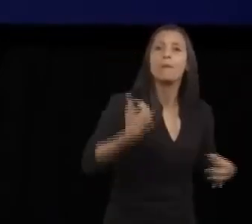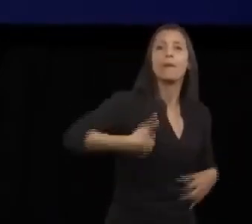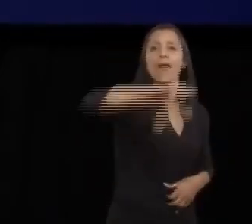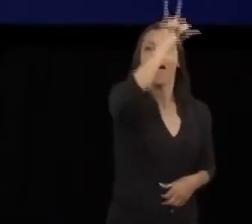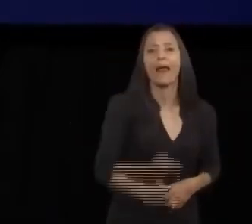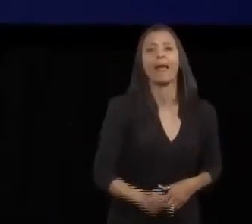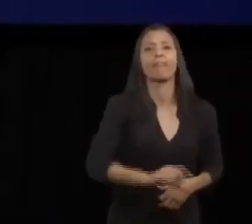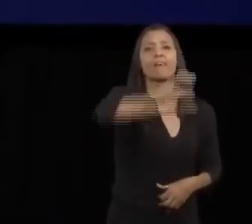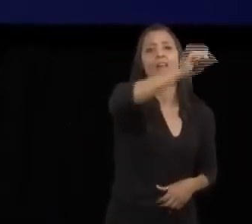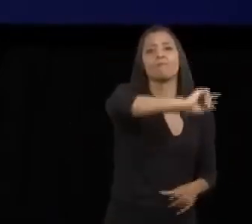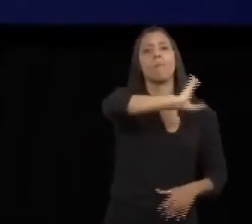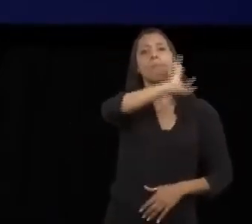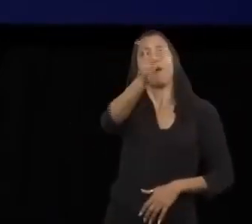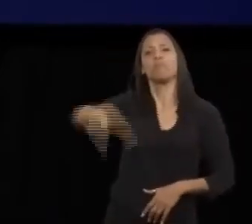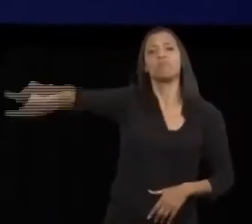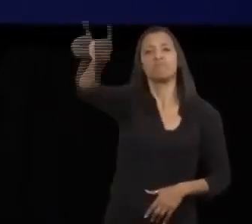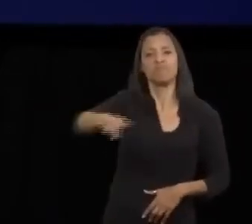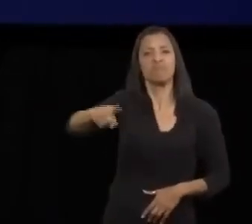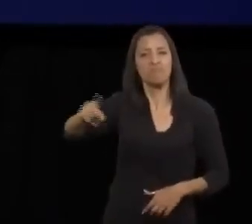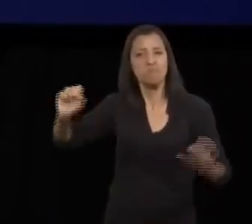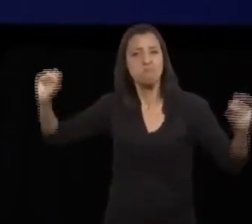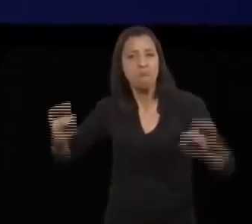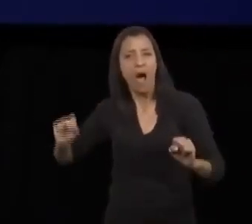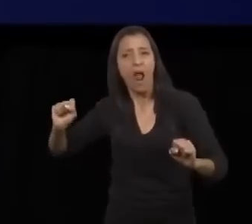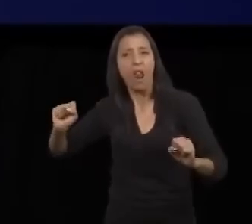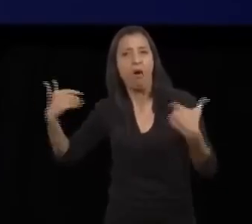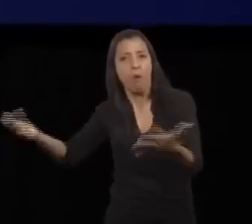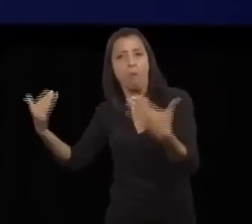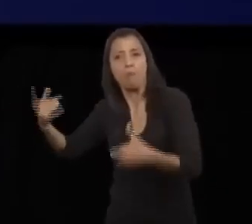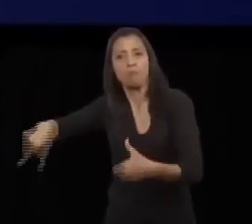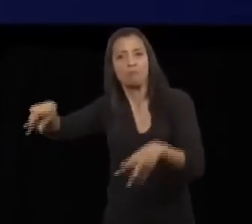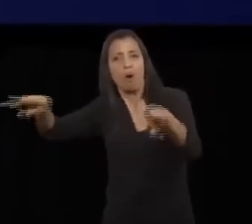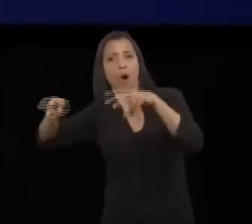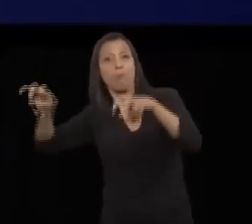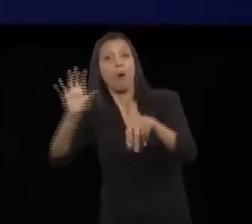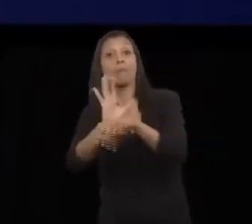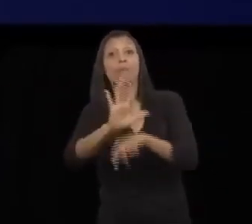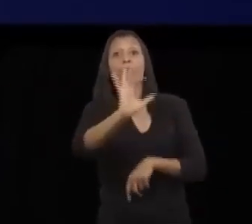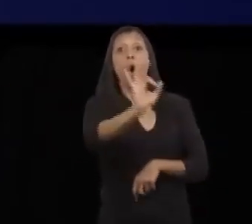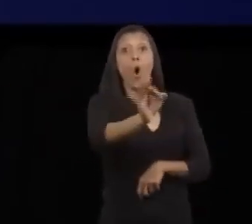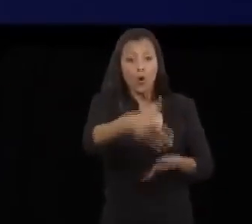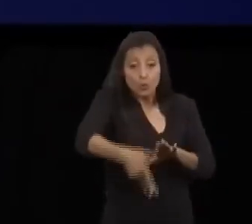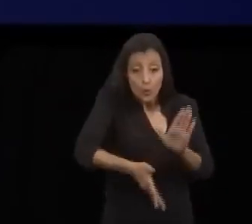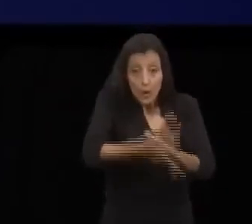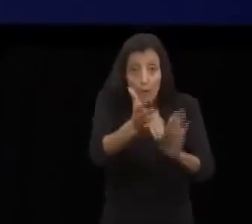and October will be the beginning of the golden century of Argentina.